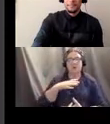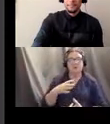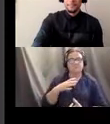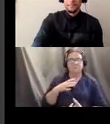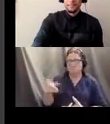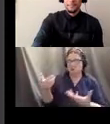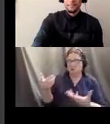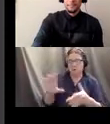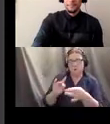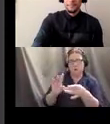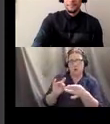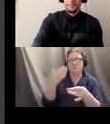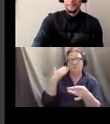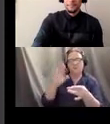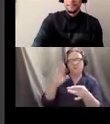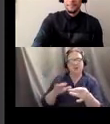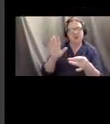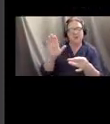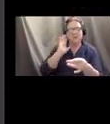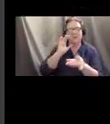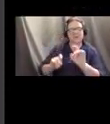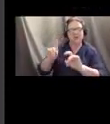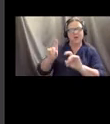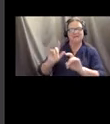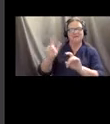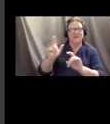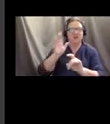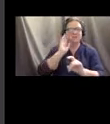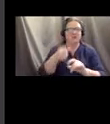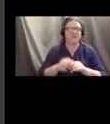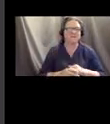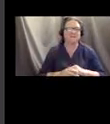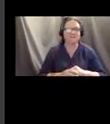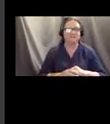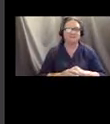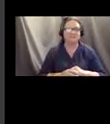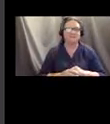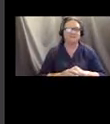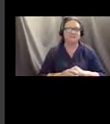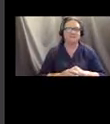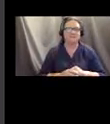And we'll ask you some questions later.